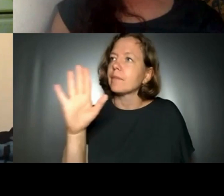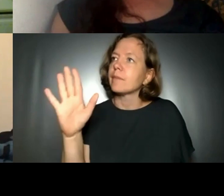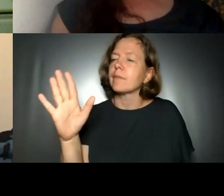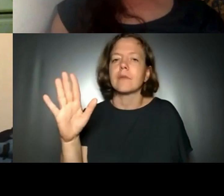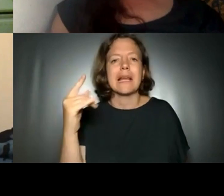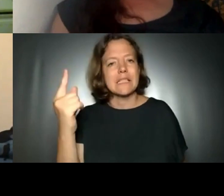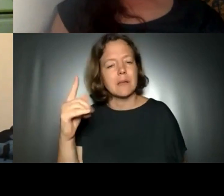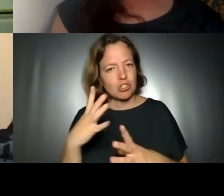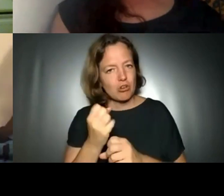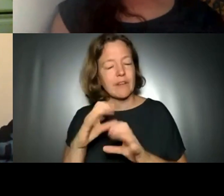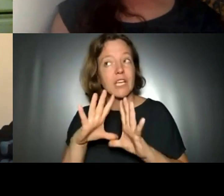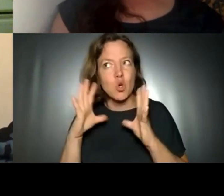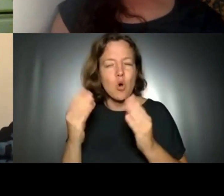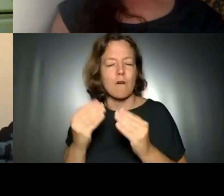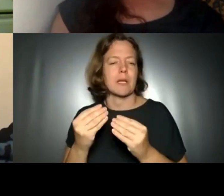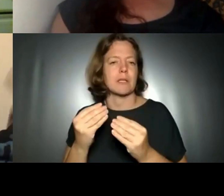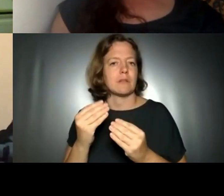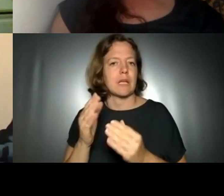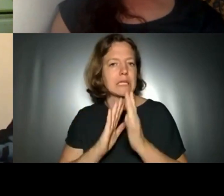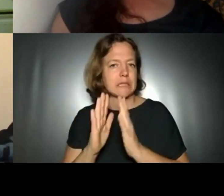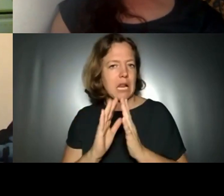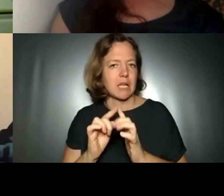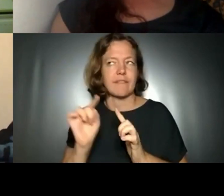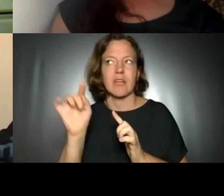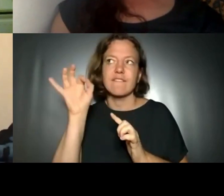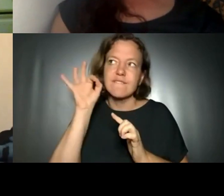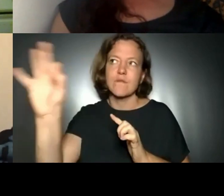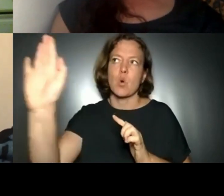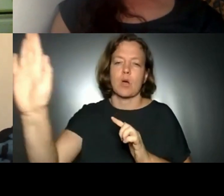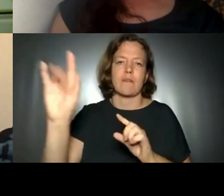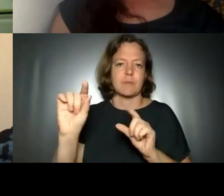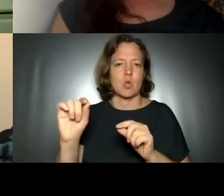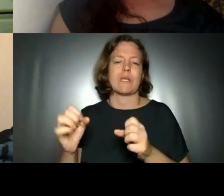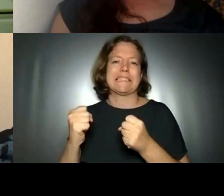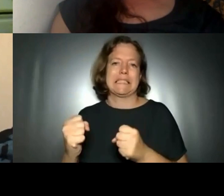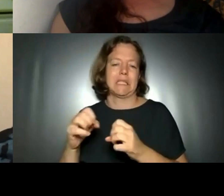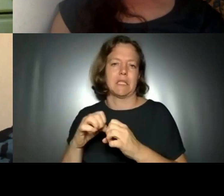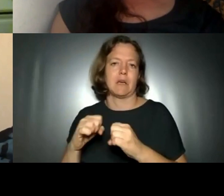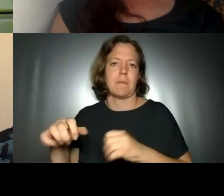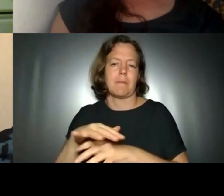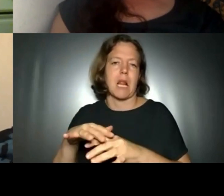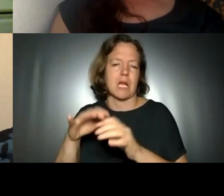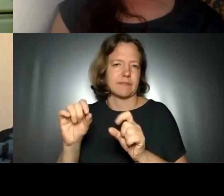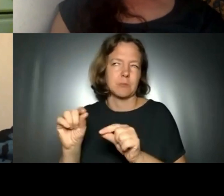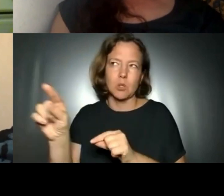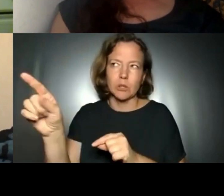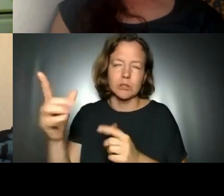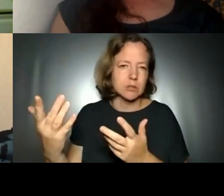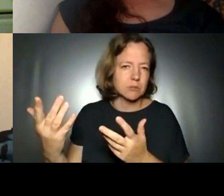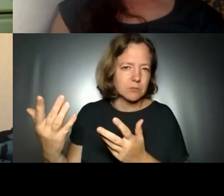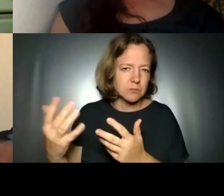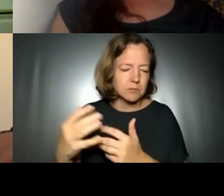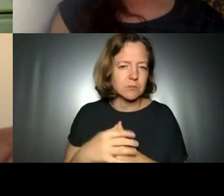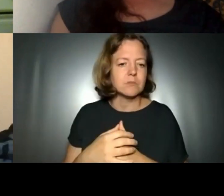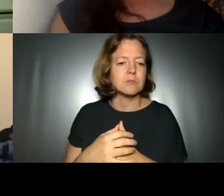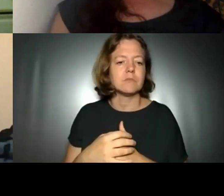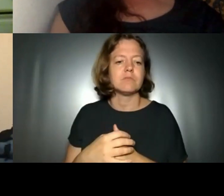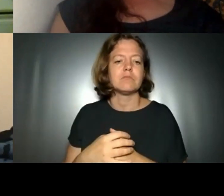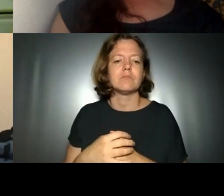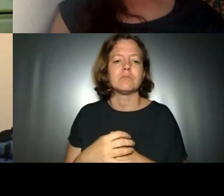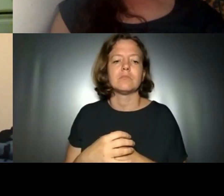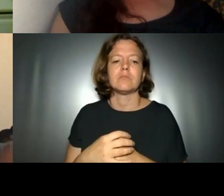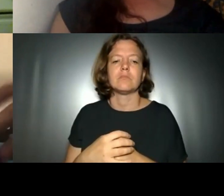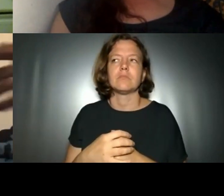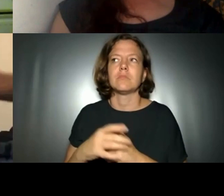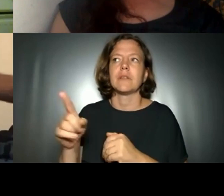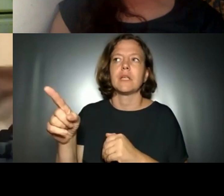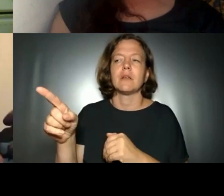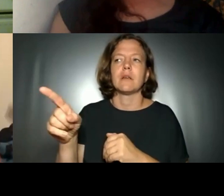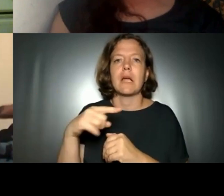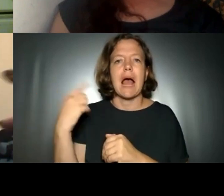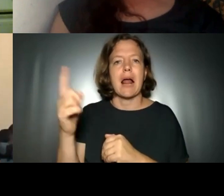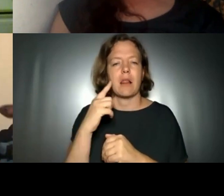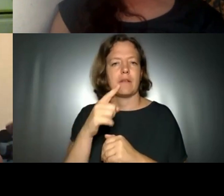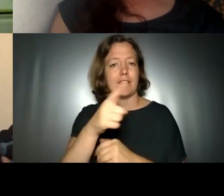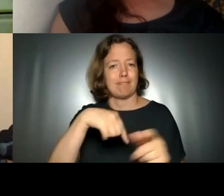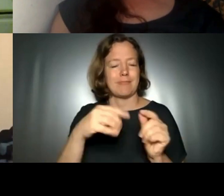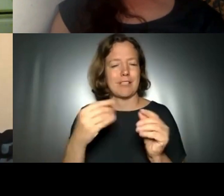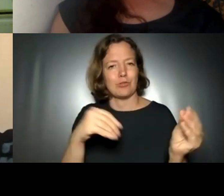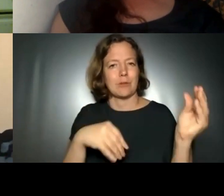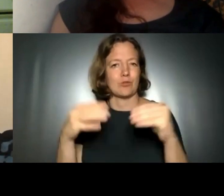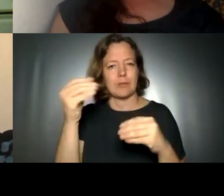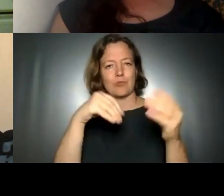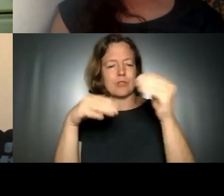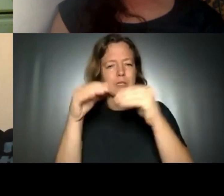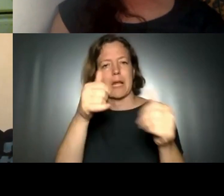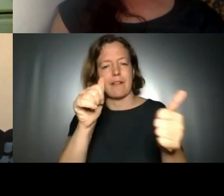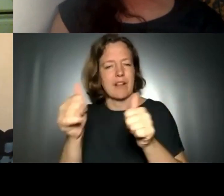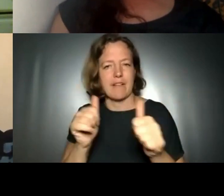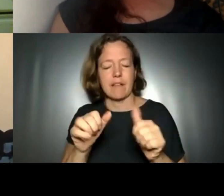what does the space look like, for example. And all of these can help. The better I know a situation, the more that helps.